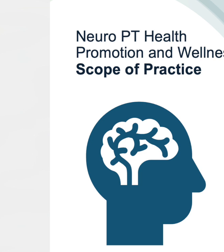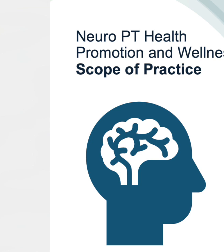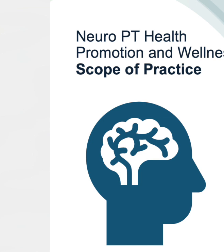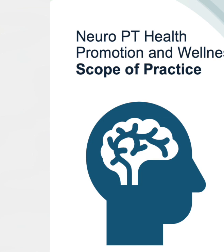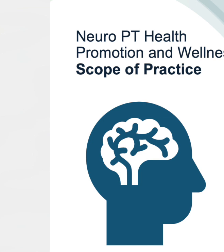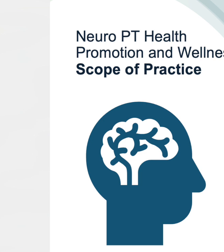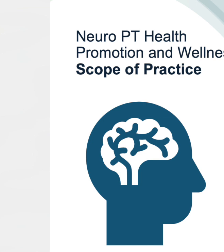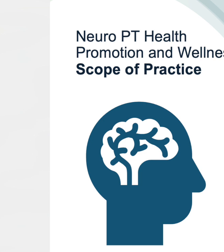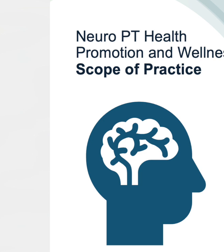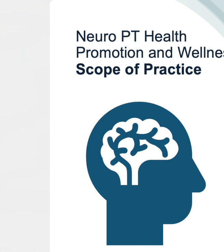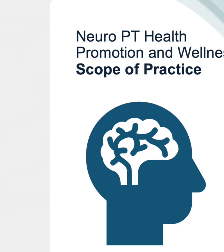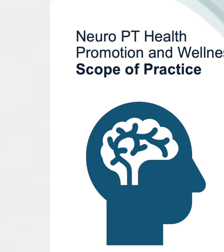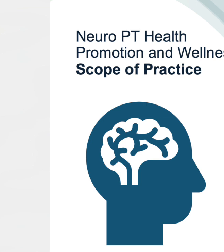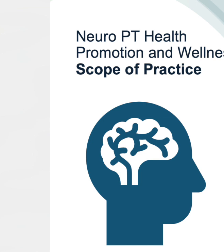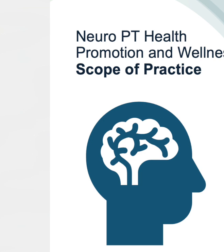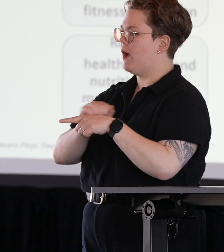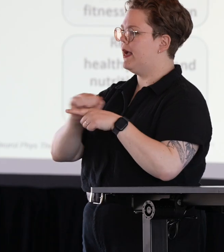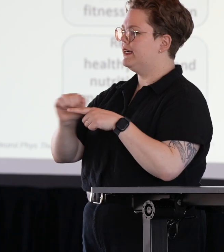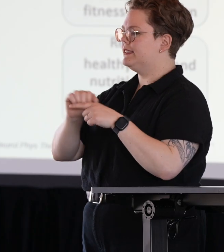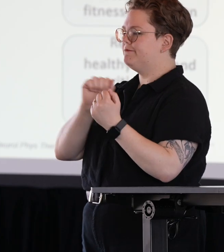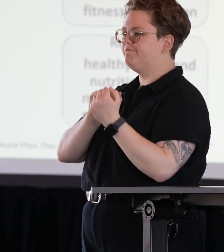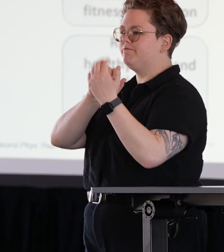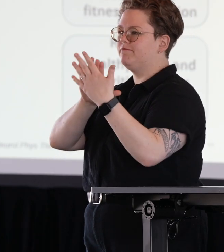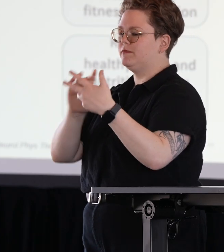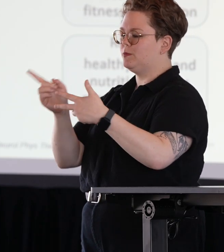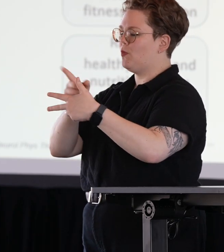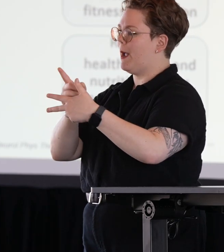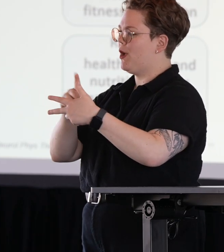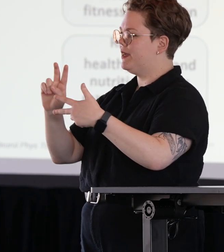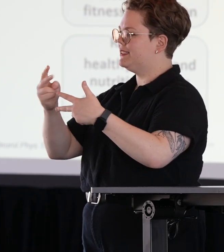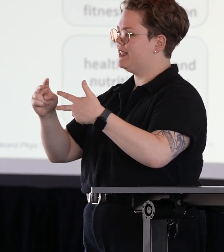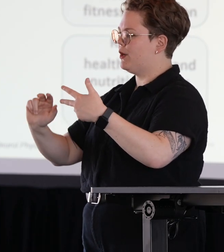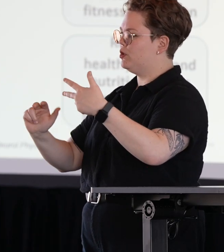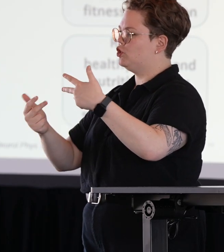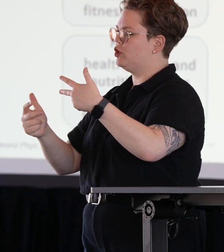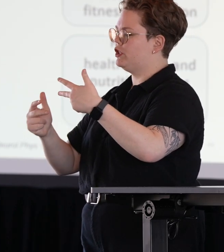their domain of practice to address primary, secondary and tertiary prevention historically. PT is pretty good